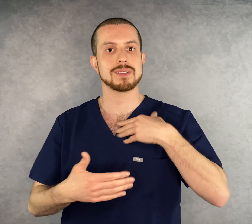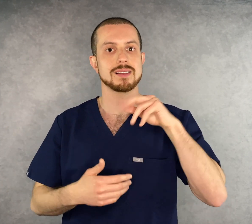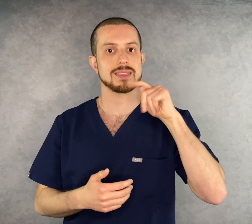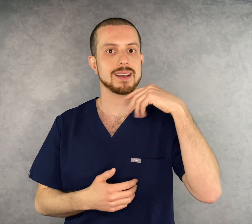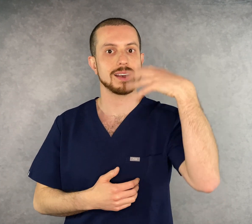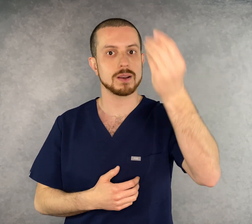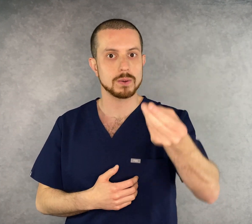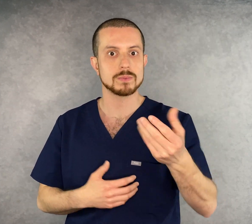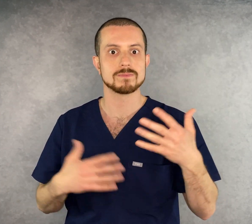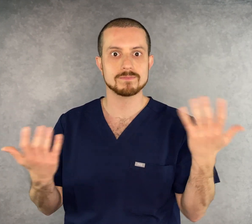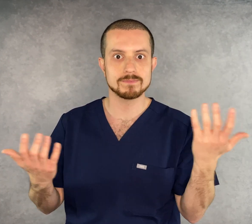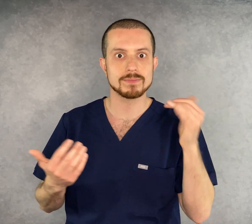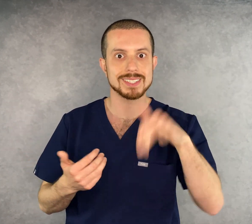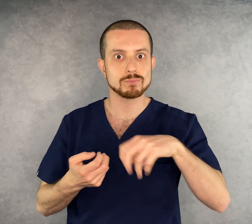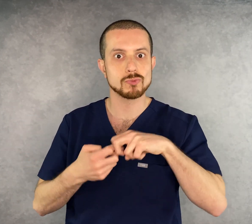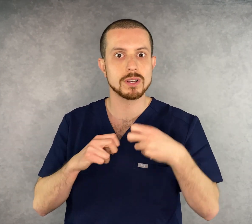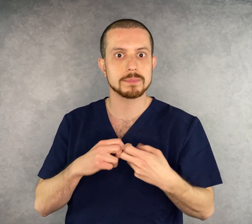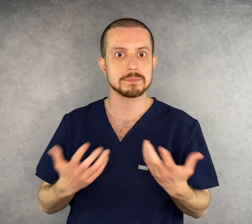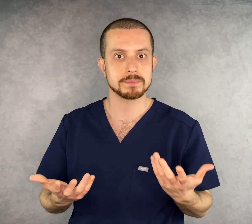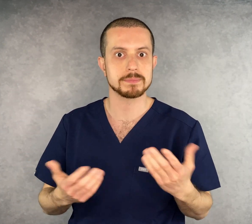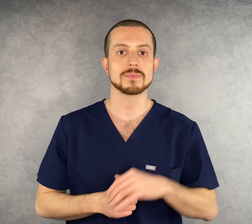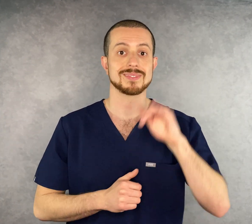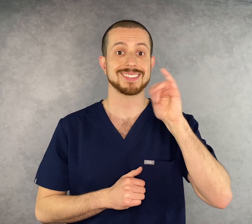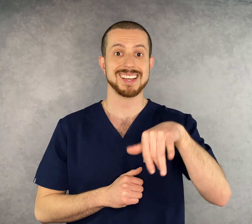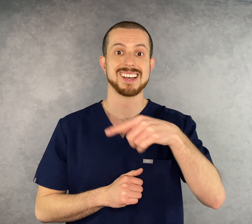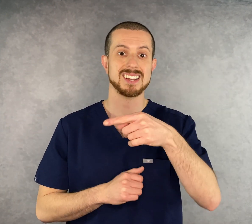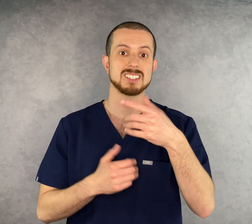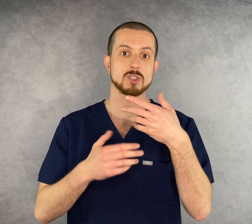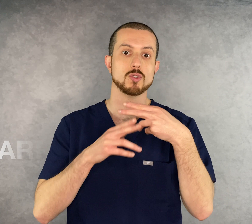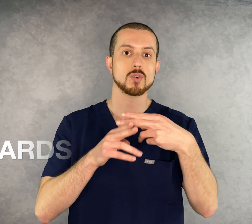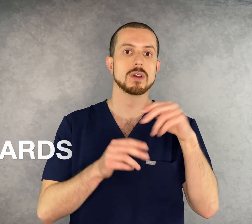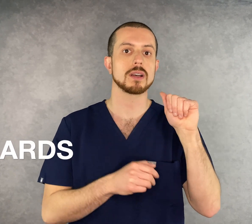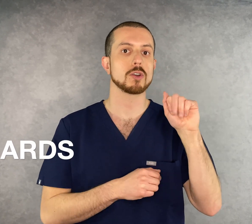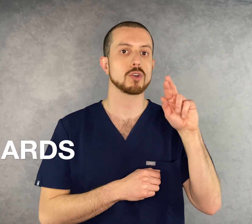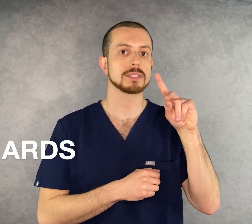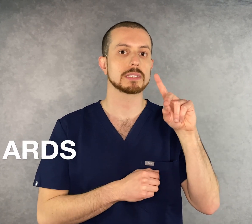It can't be breathed out. That's a problem. This entire process is something called ARDS.